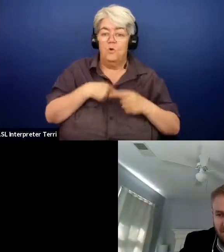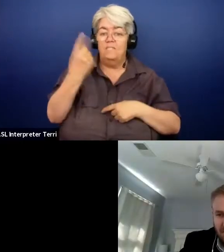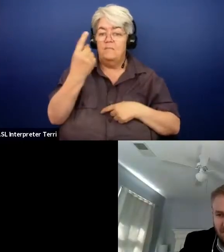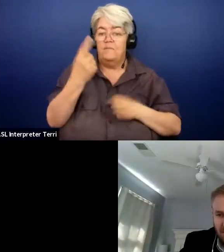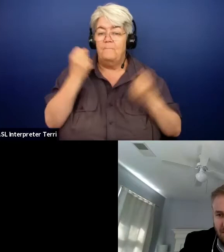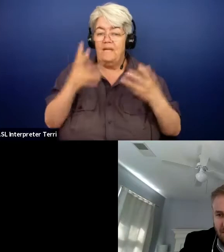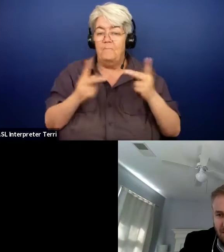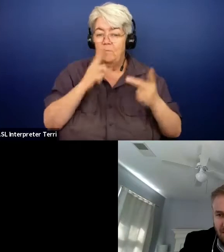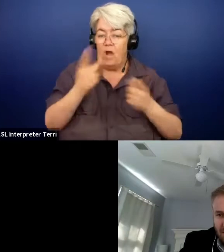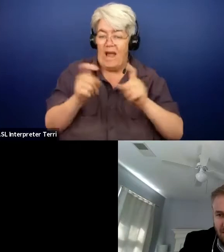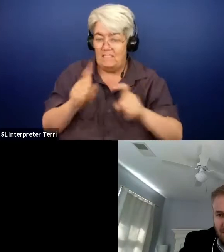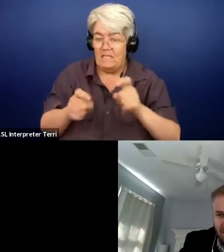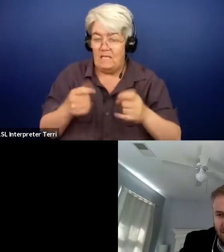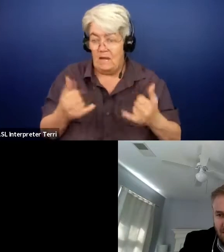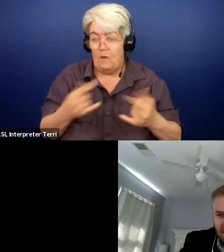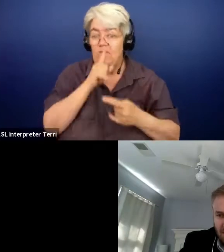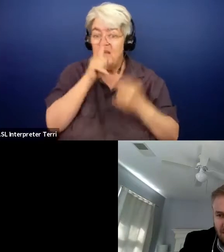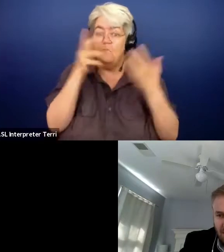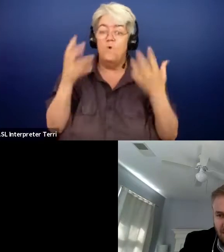people are asking and would like